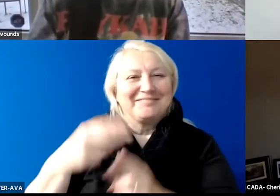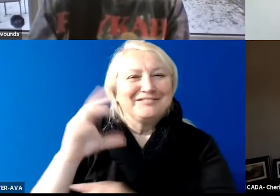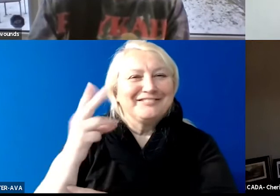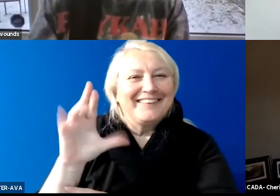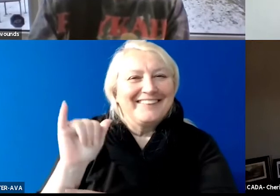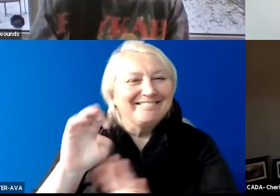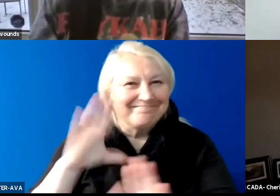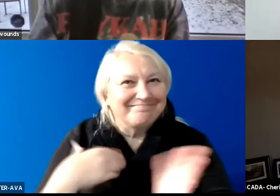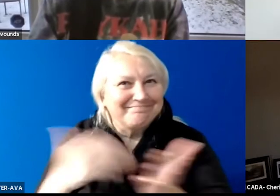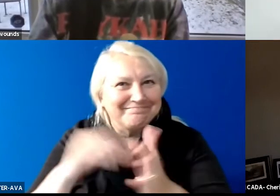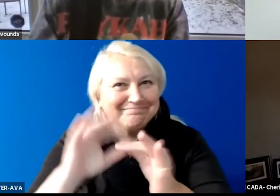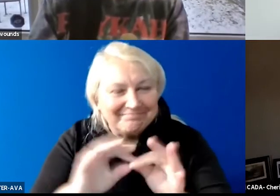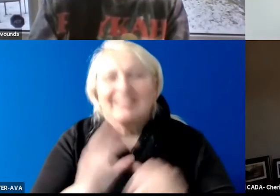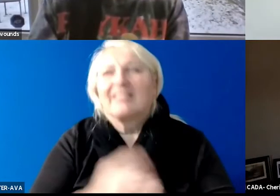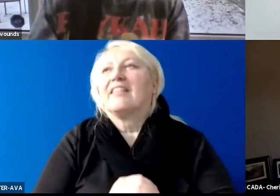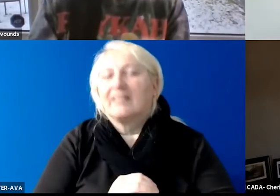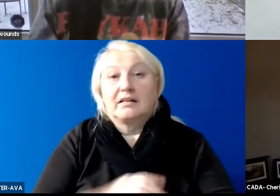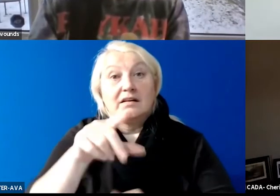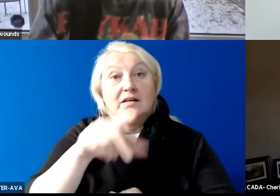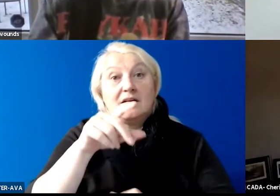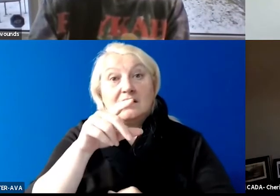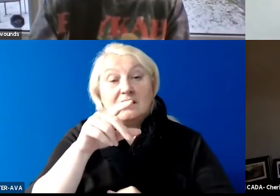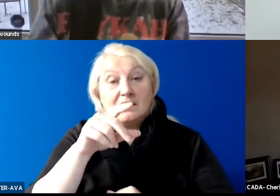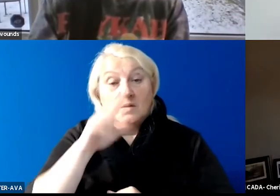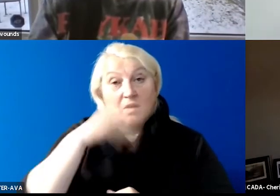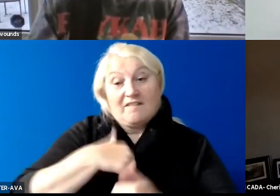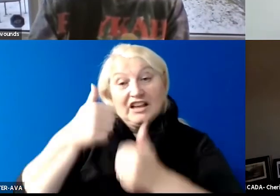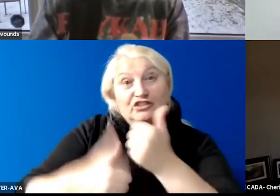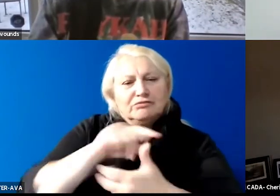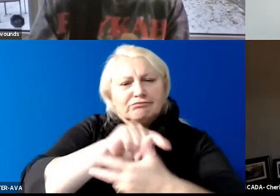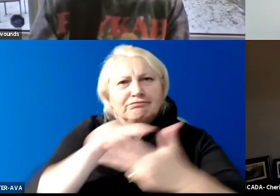will be time for questions after our invited guests share their thoughts with us. If you'd